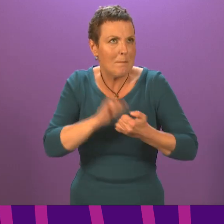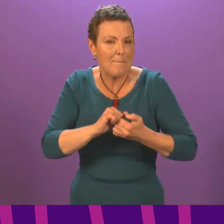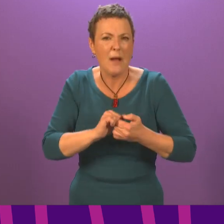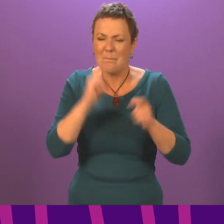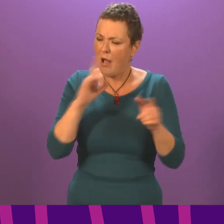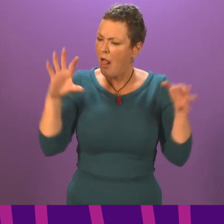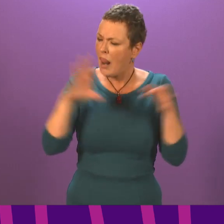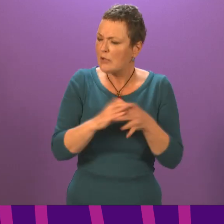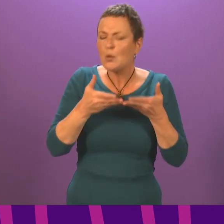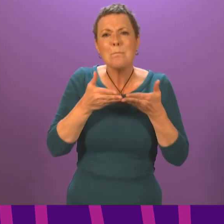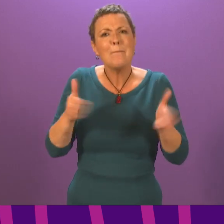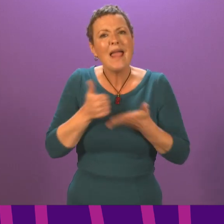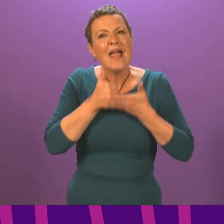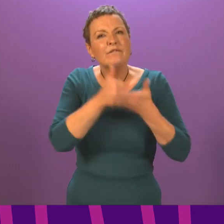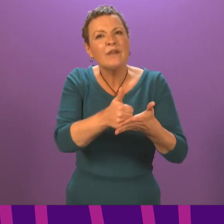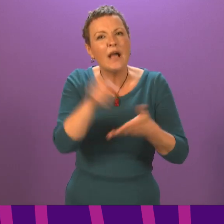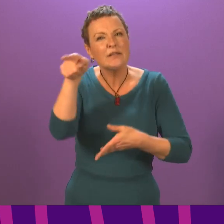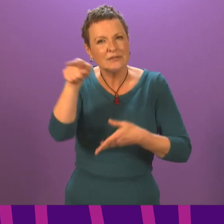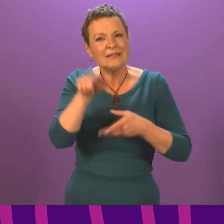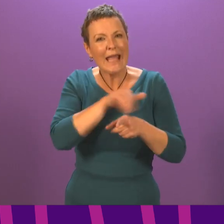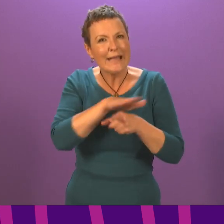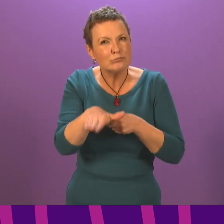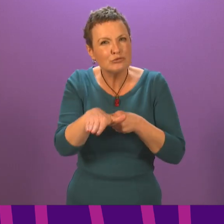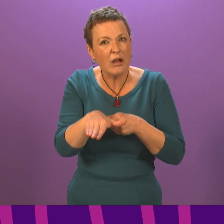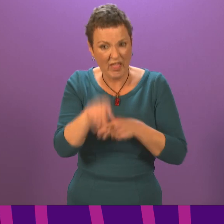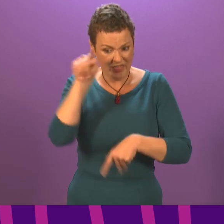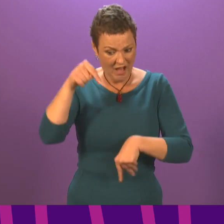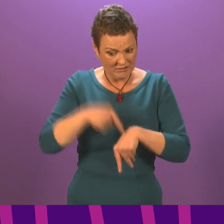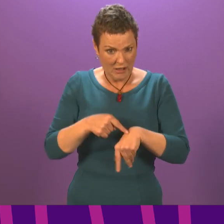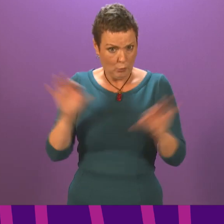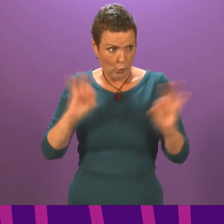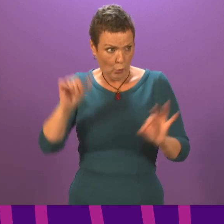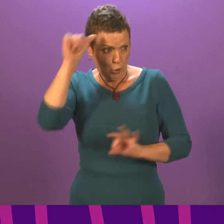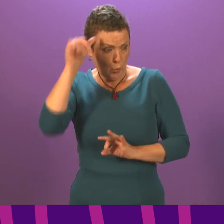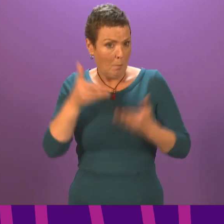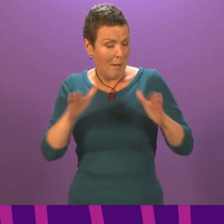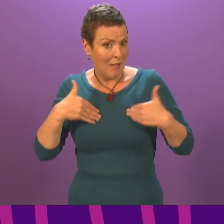time on Thursday—so the idea that that was not known does not bear much scrutiny.